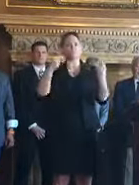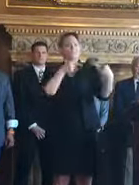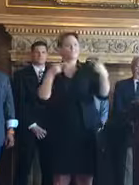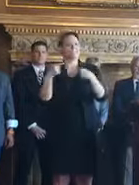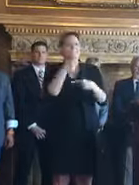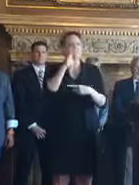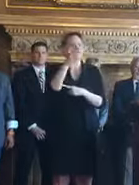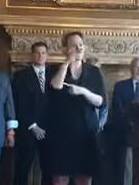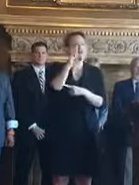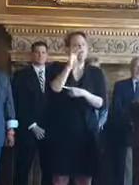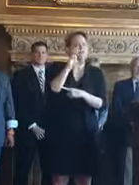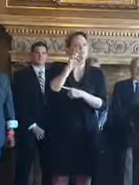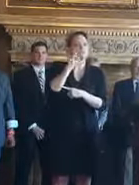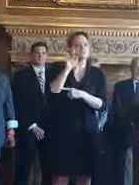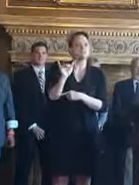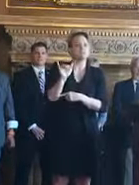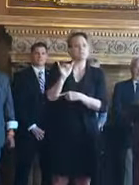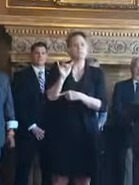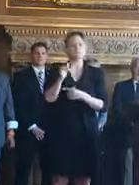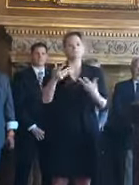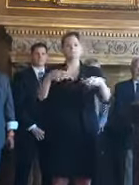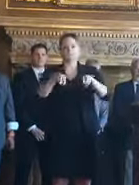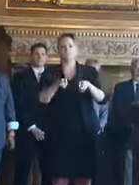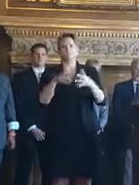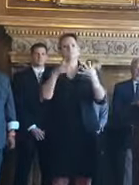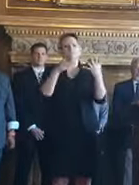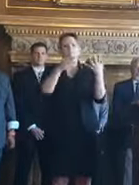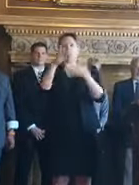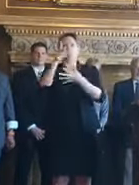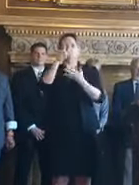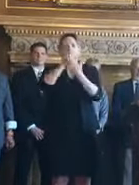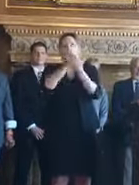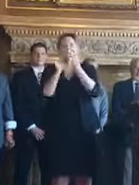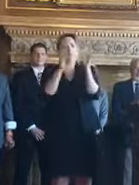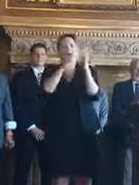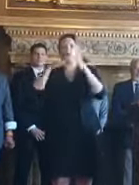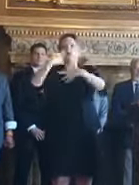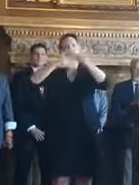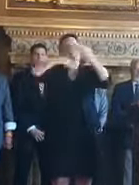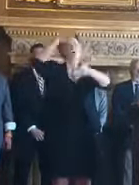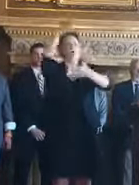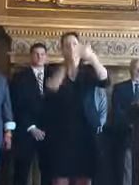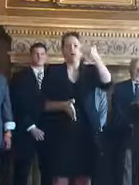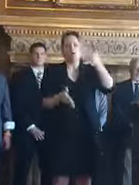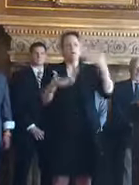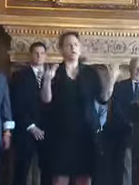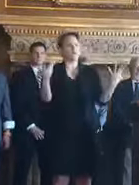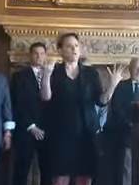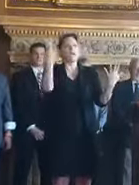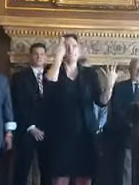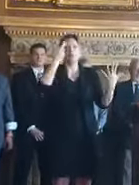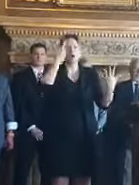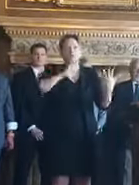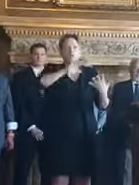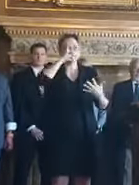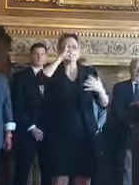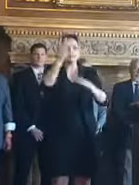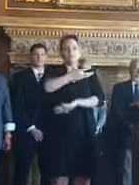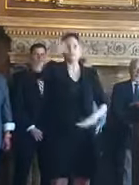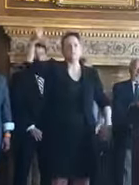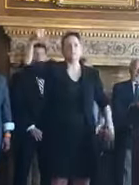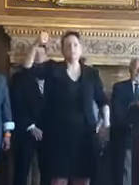If there is a child custody case happening in a court room and the end result realizes